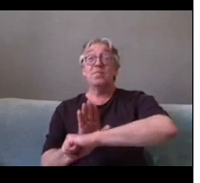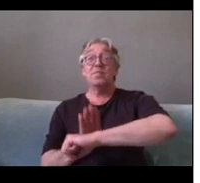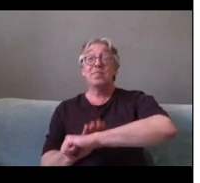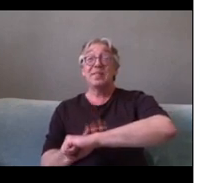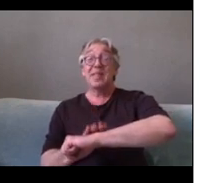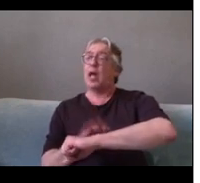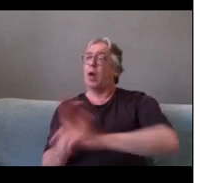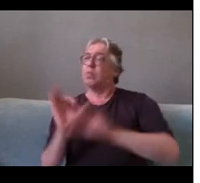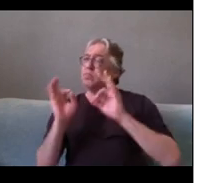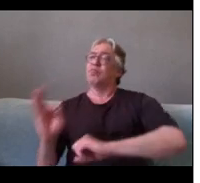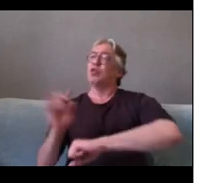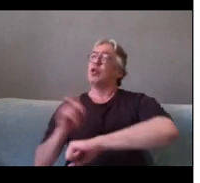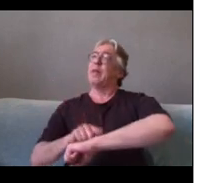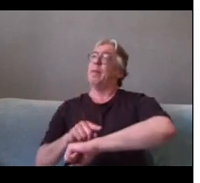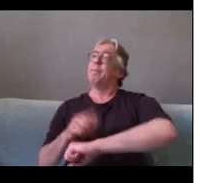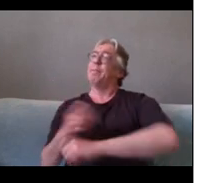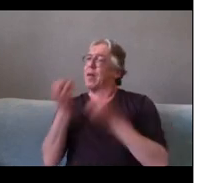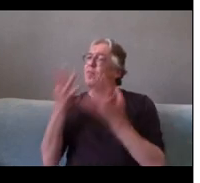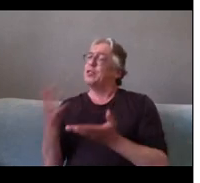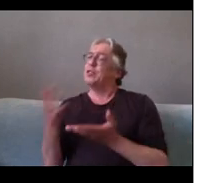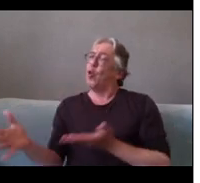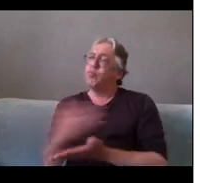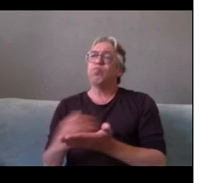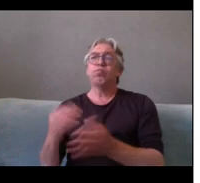The population plan that we have is very vigorous